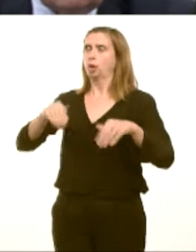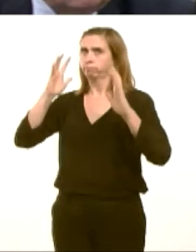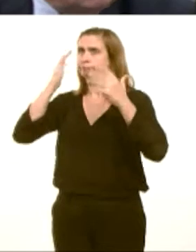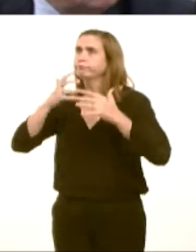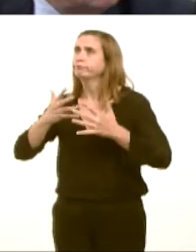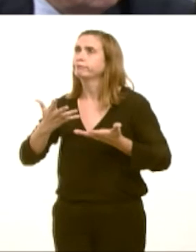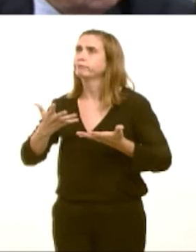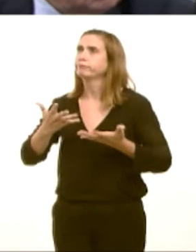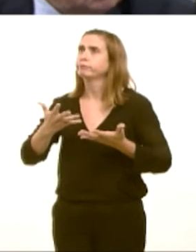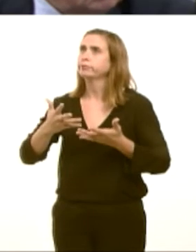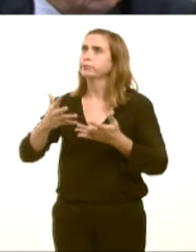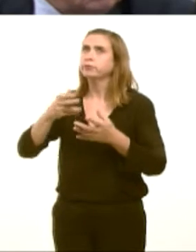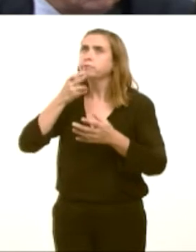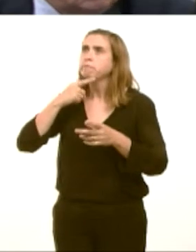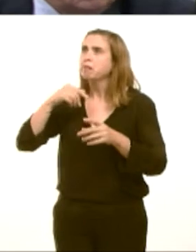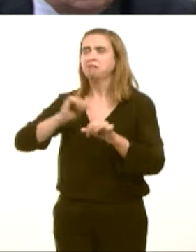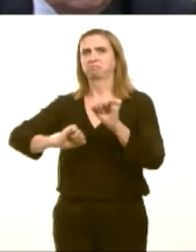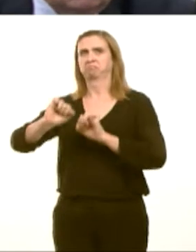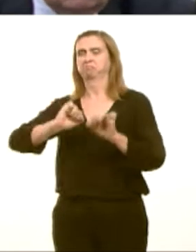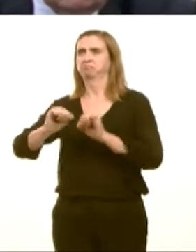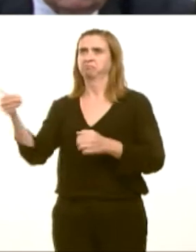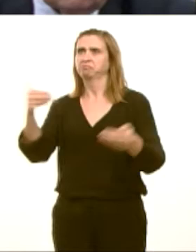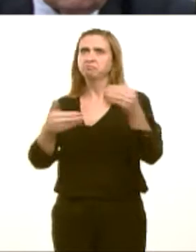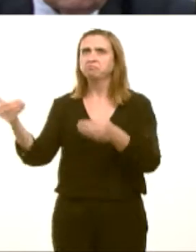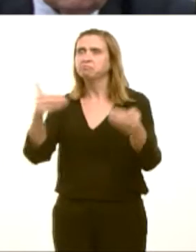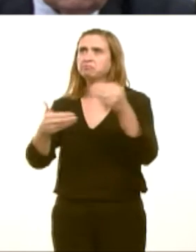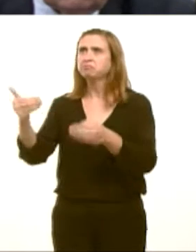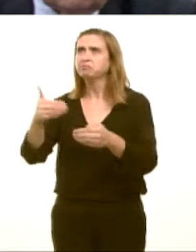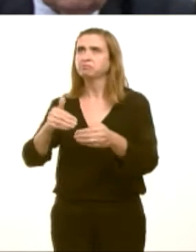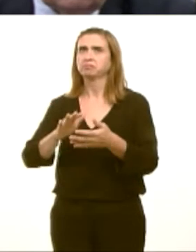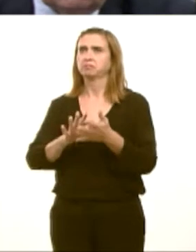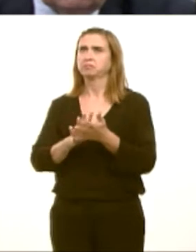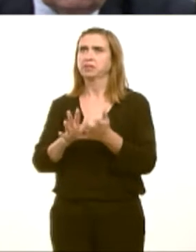The proposals also are to introduce car parking charges in residentsí car parks, which were